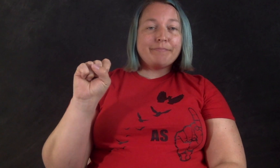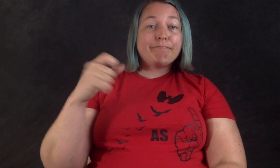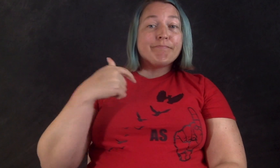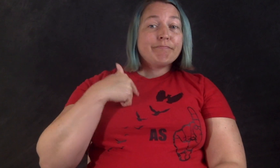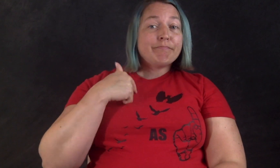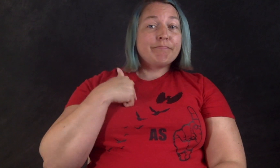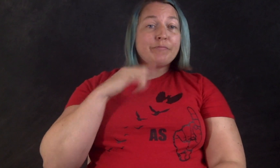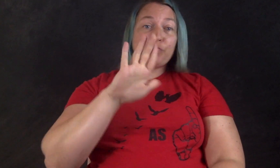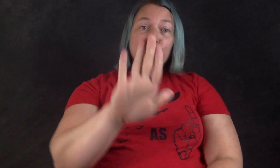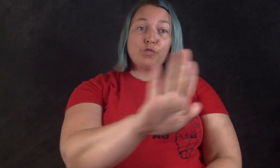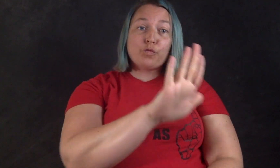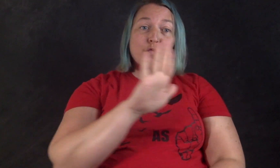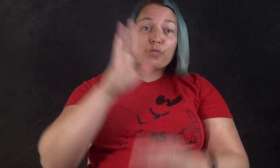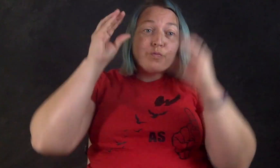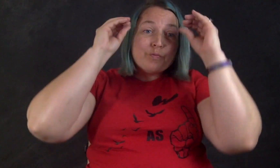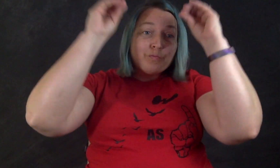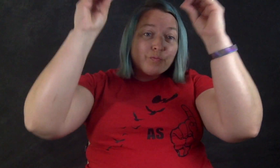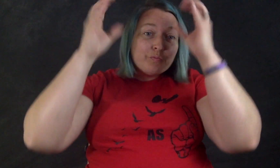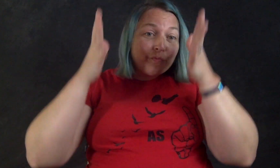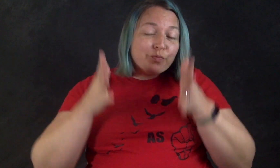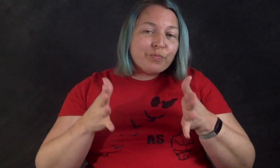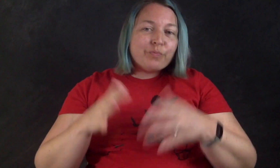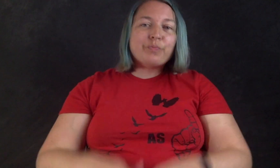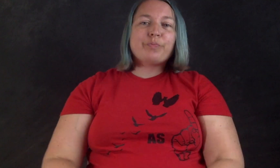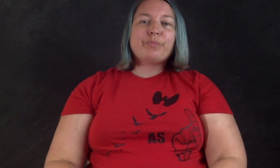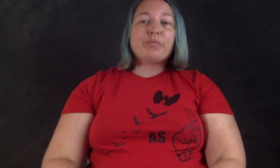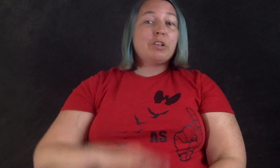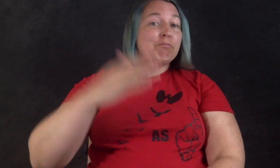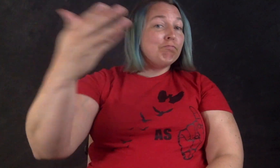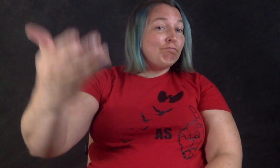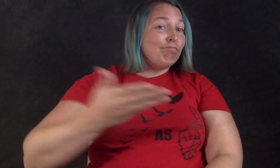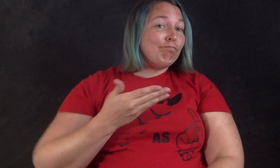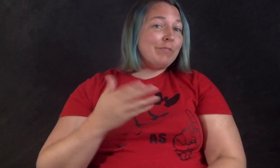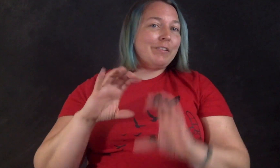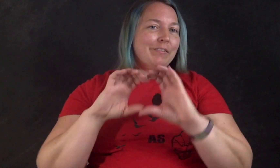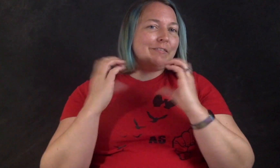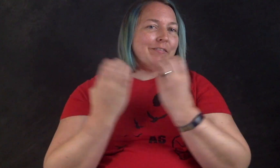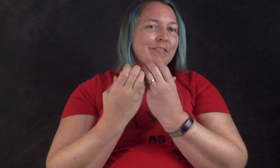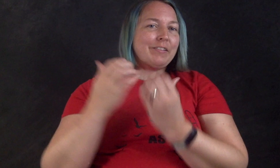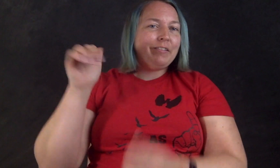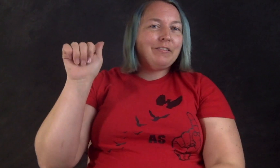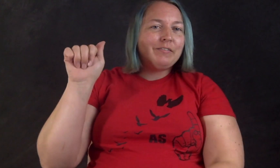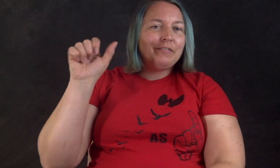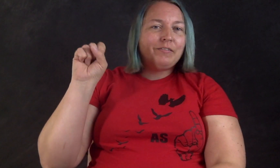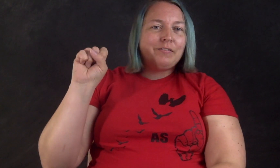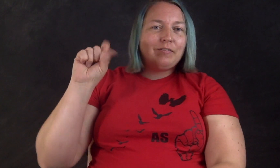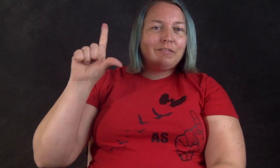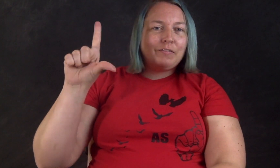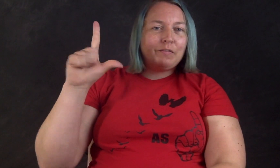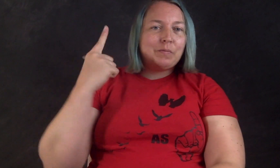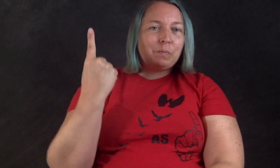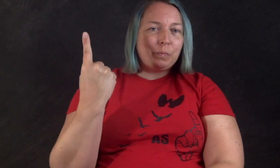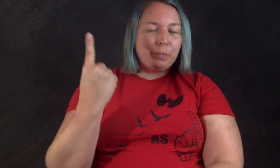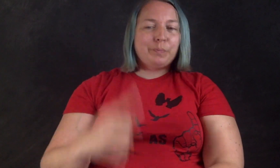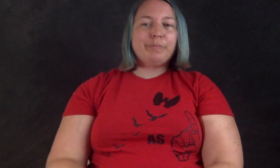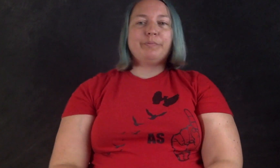I'm your ASL teacher! Welcome to ASL 1 class!